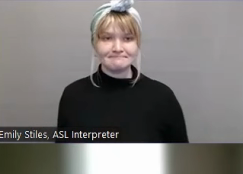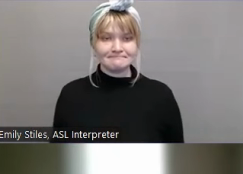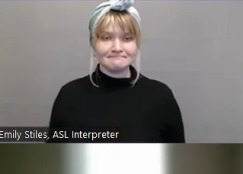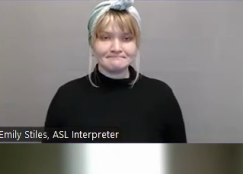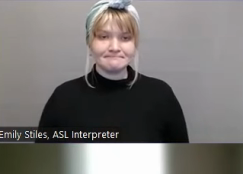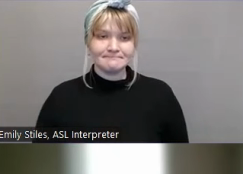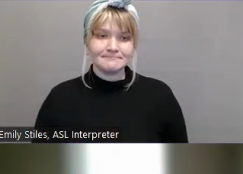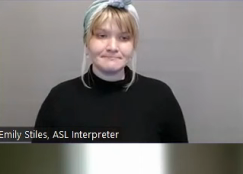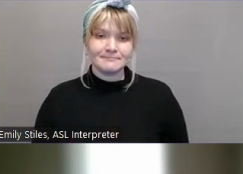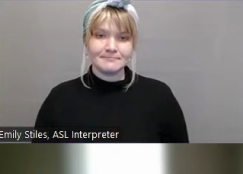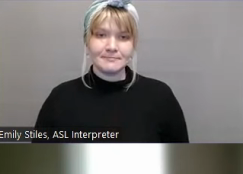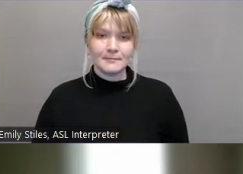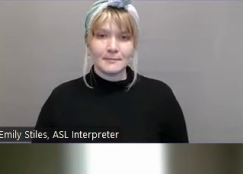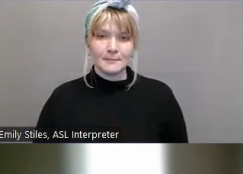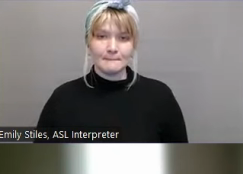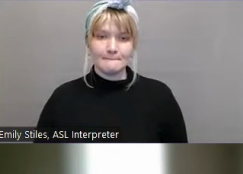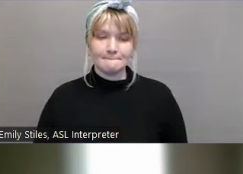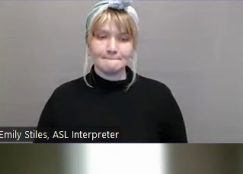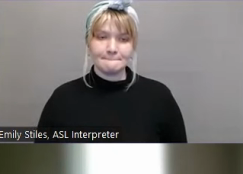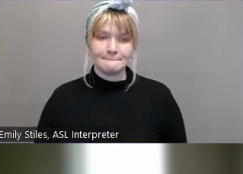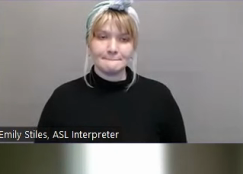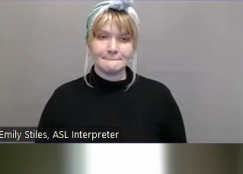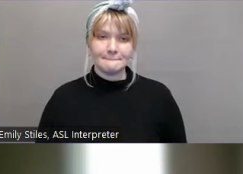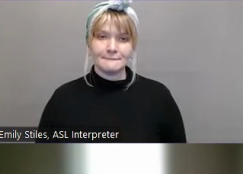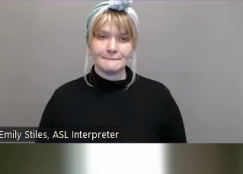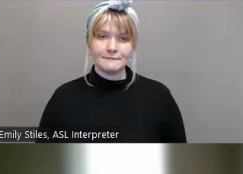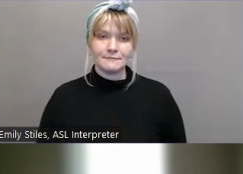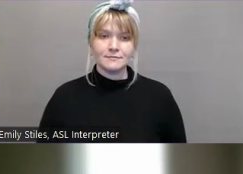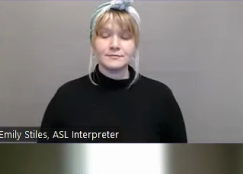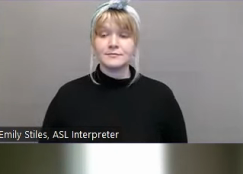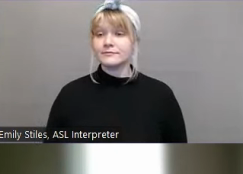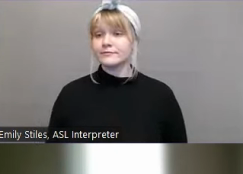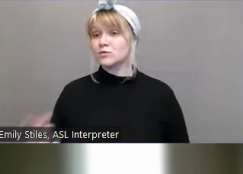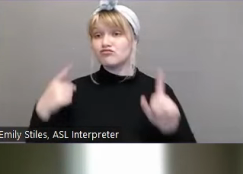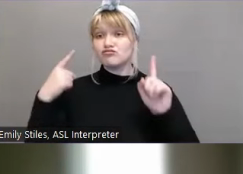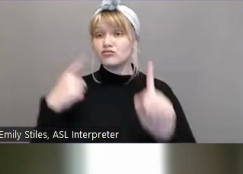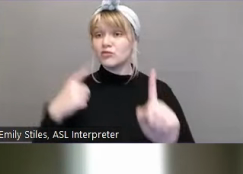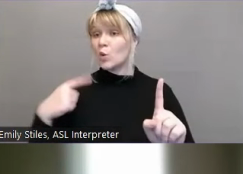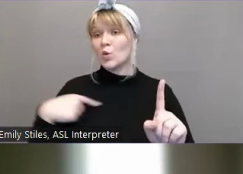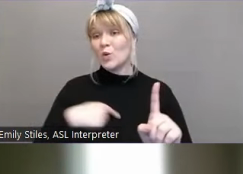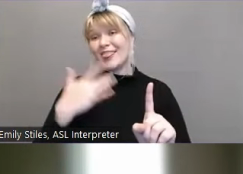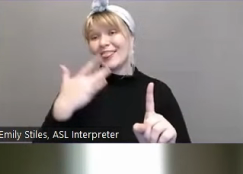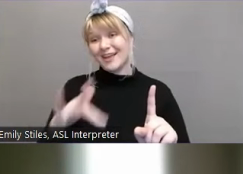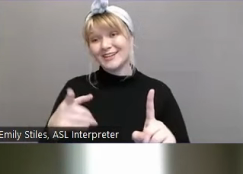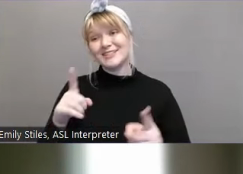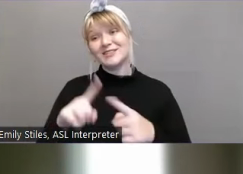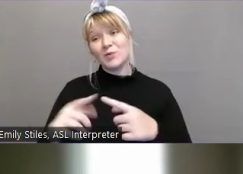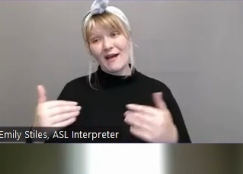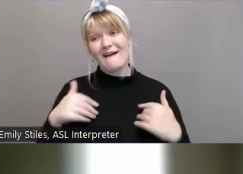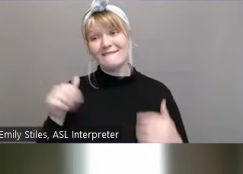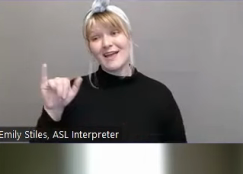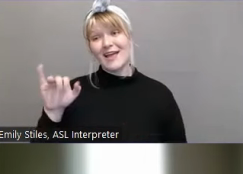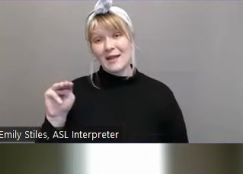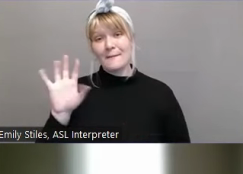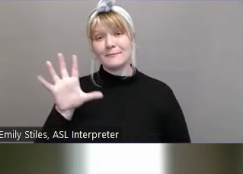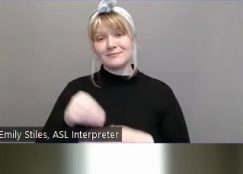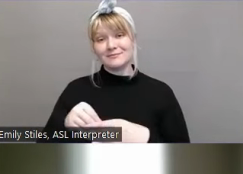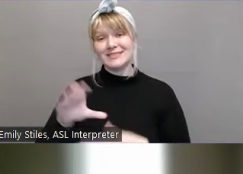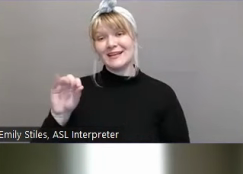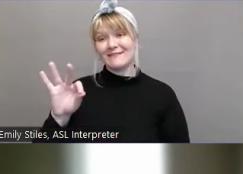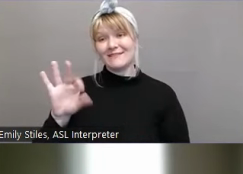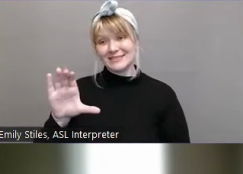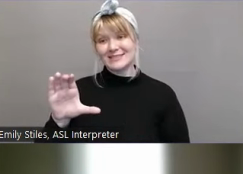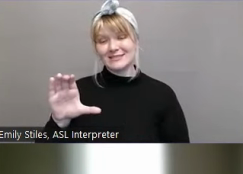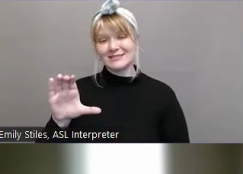Ultimately, we are very lucky to have AIM on the CoC board, as one of the CoC’s goals,